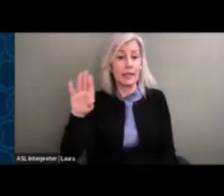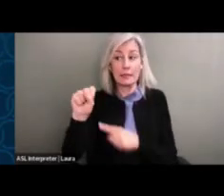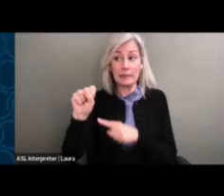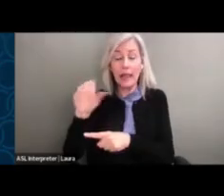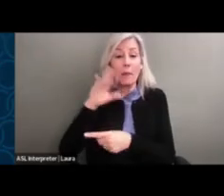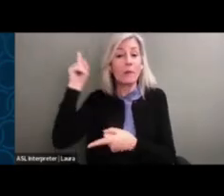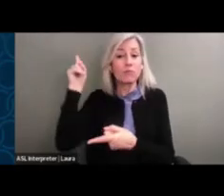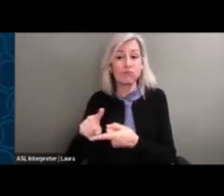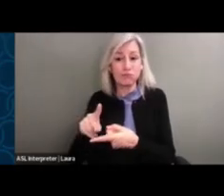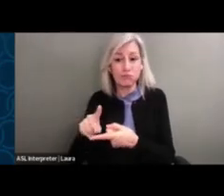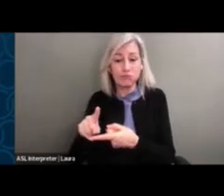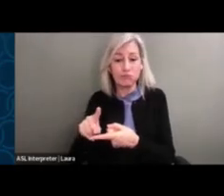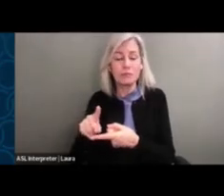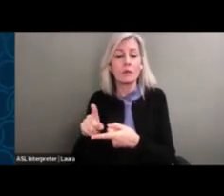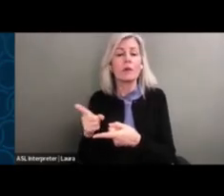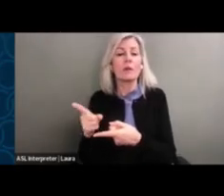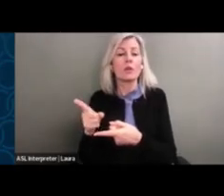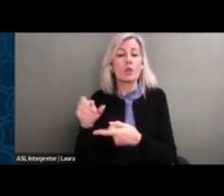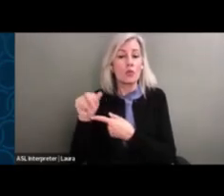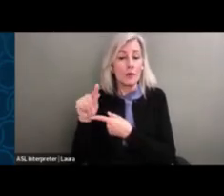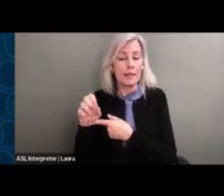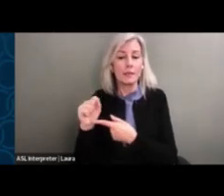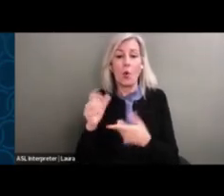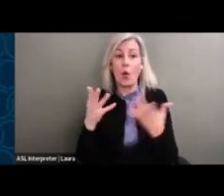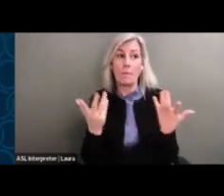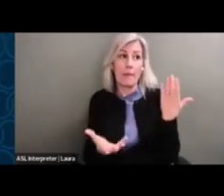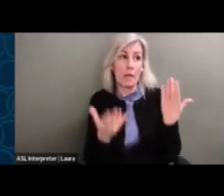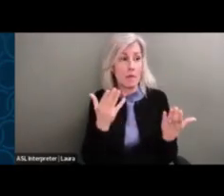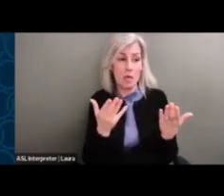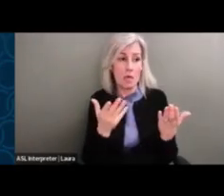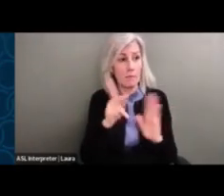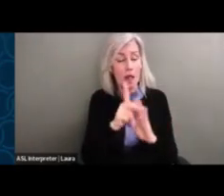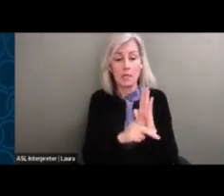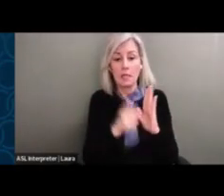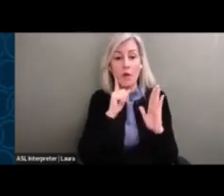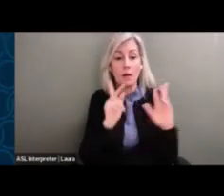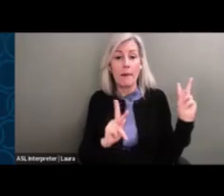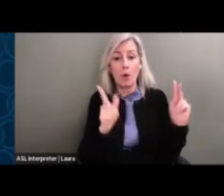We might see in states that have managed care in their HCBS programs reducing (indiscernible) rates